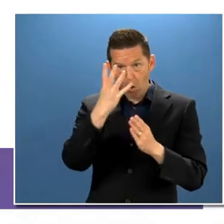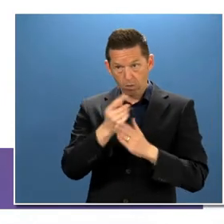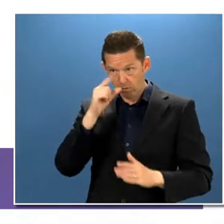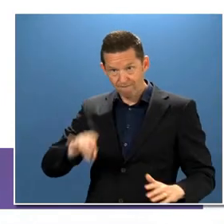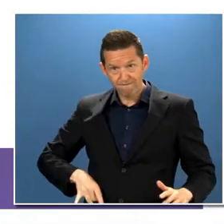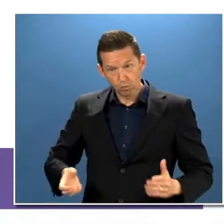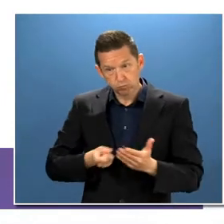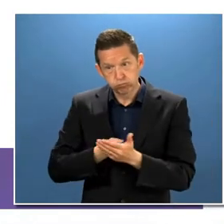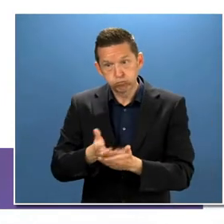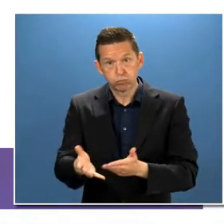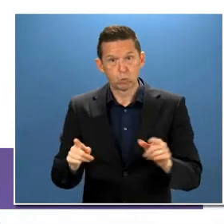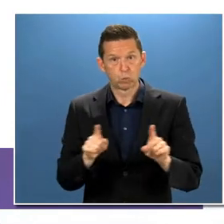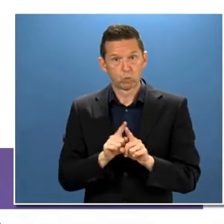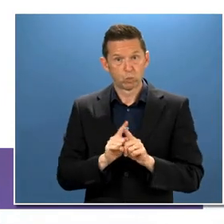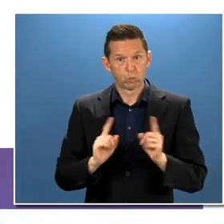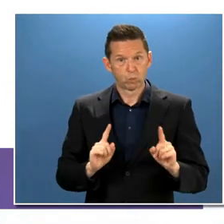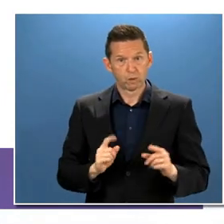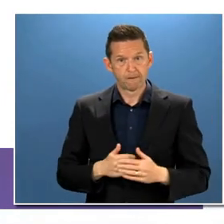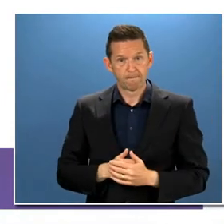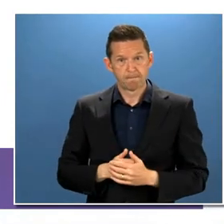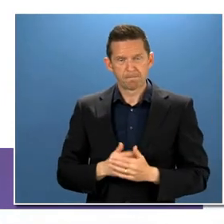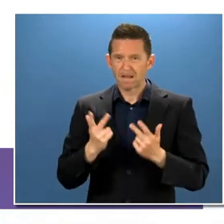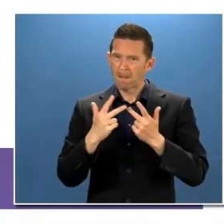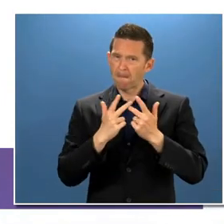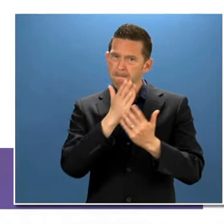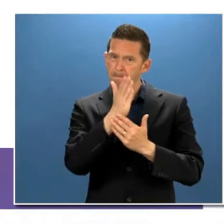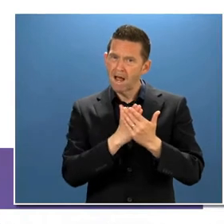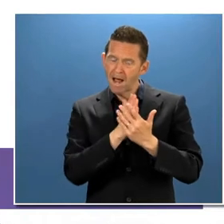Another aspect of those cases to be aware of is the person with a disability